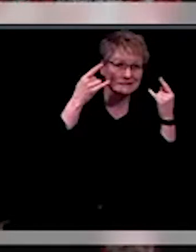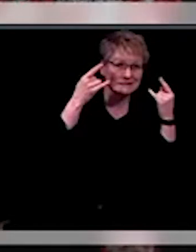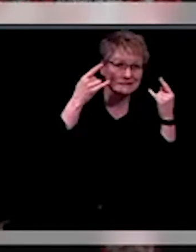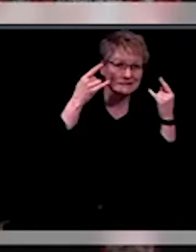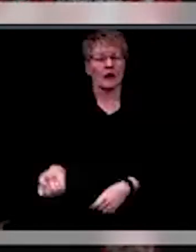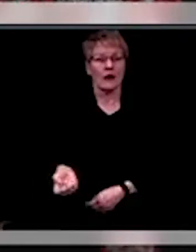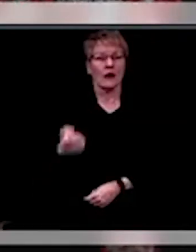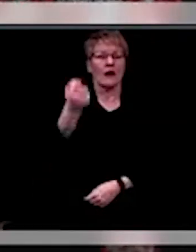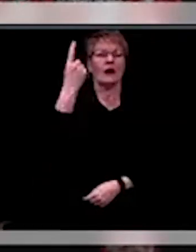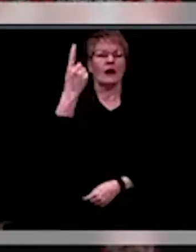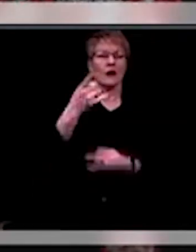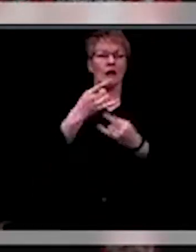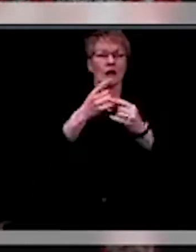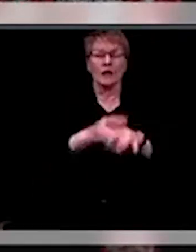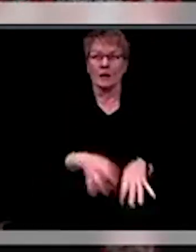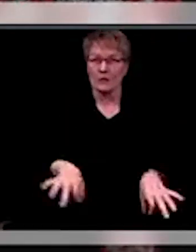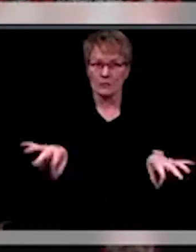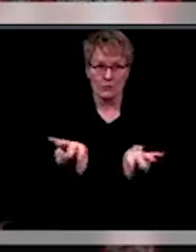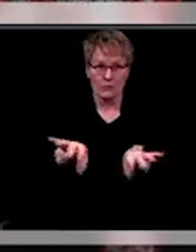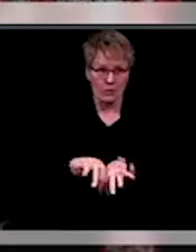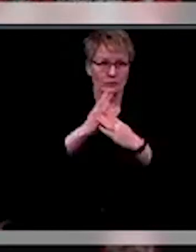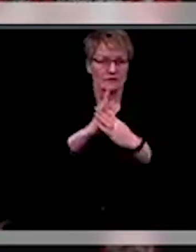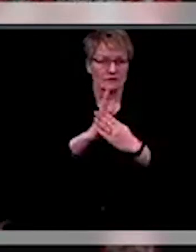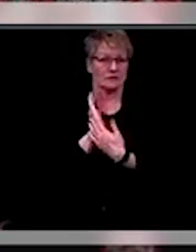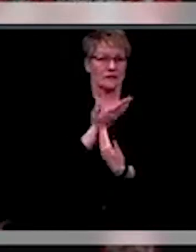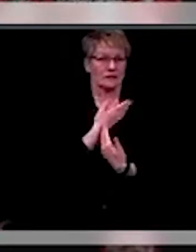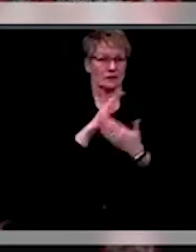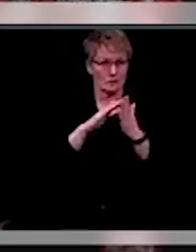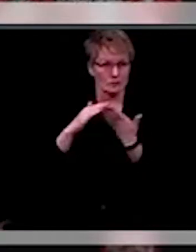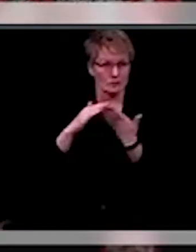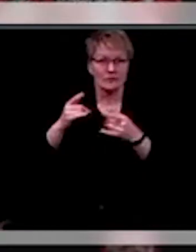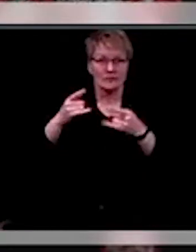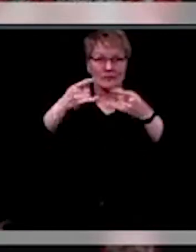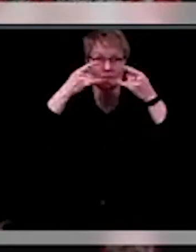of this to protect our community and get our businesses open again. Really.